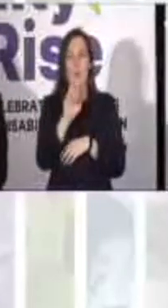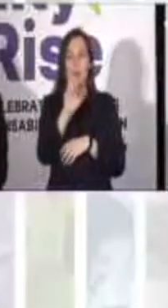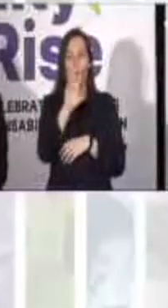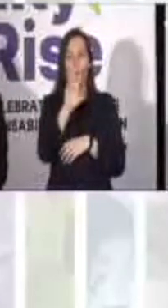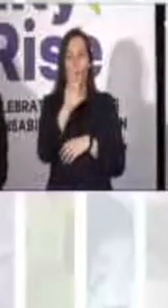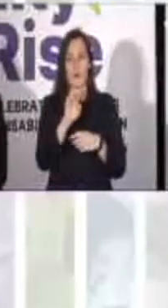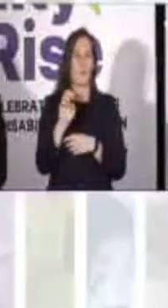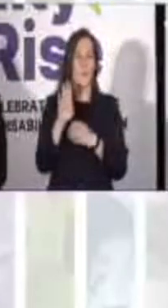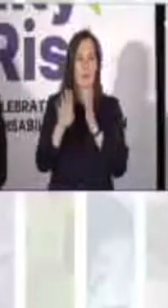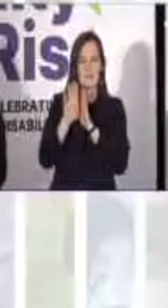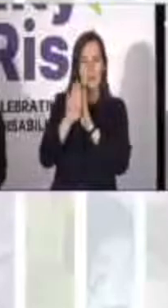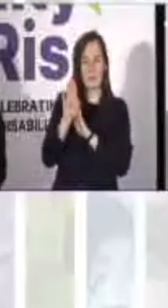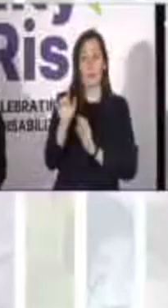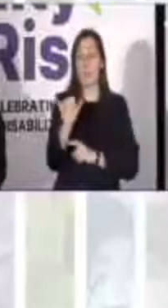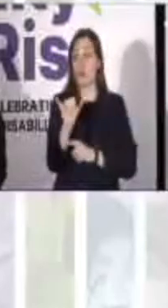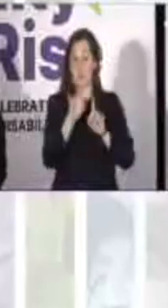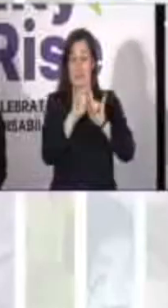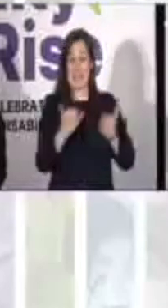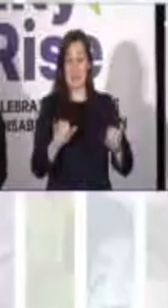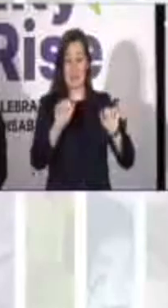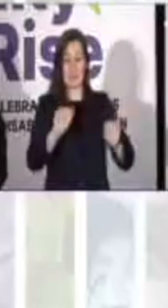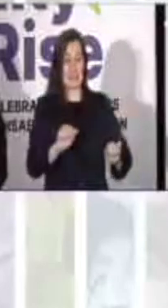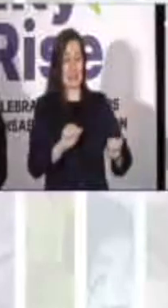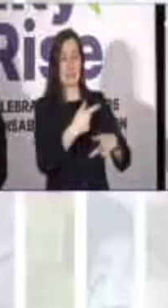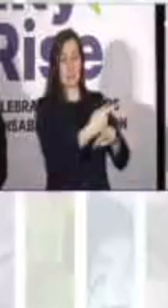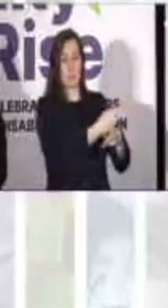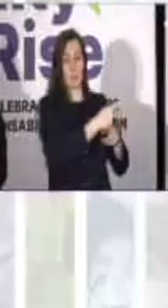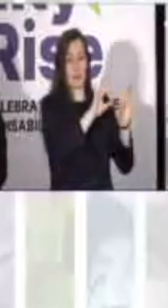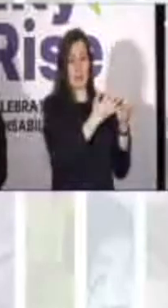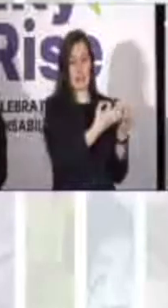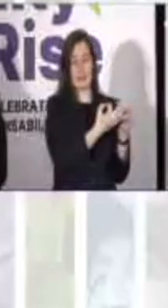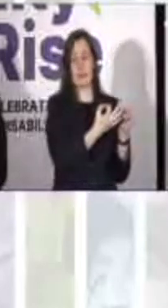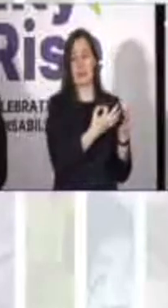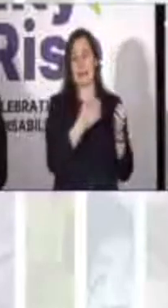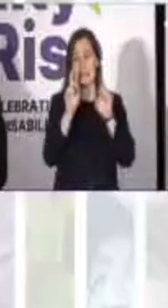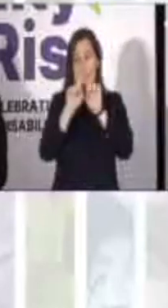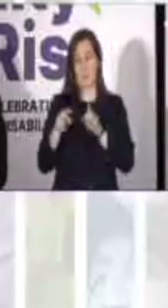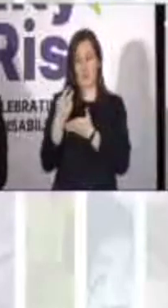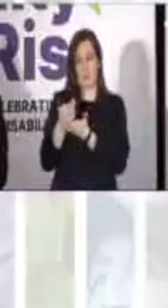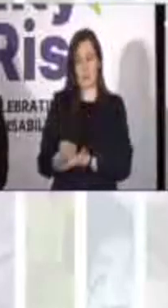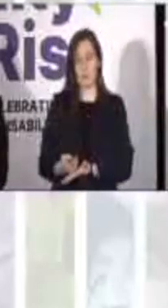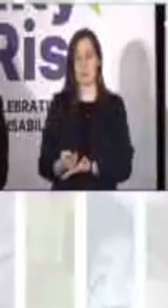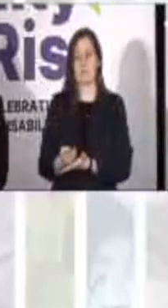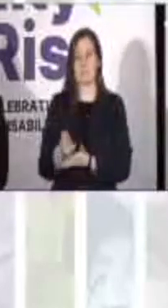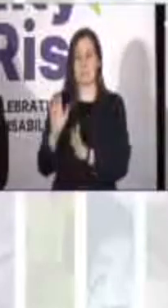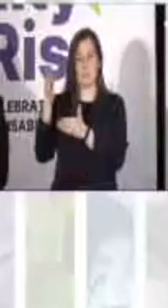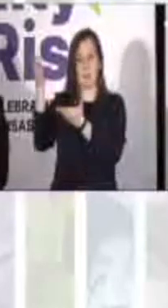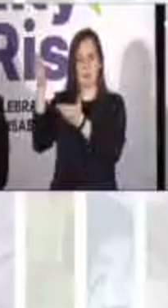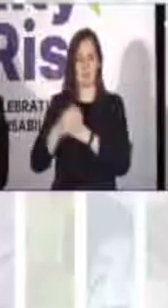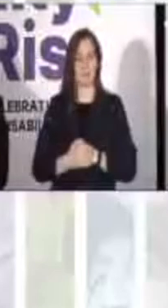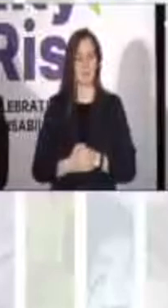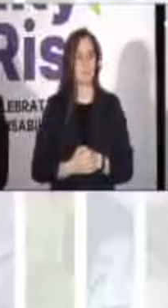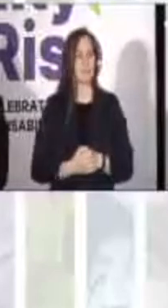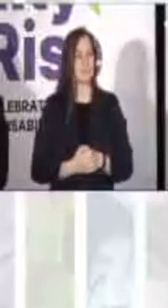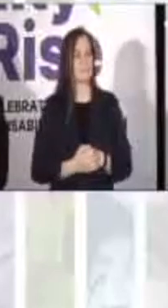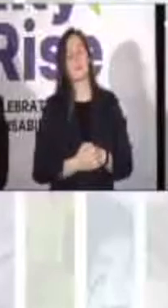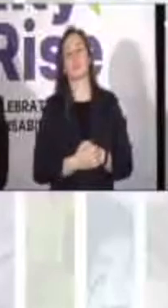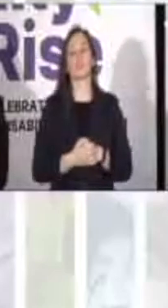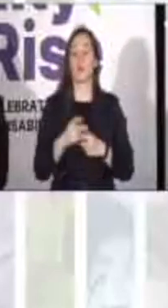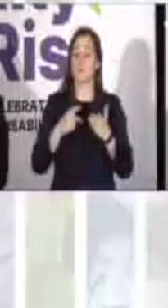BECAUSE OF THE RESOURCES THAT TEAM WORK CONNECTED ME WITH. WHEN I BEGAN NEARING THE END OF MY DIPLOMA PROGRAM AND IT WOULD BE A CHALLENGE TO FIND EMPLOYMENT